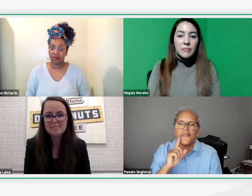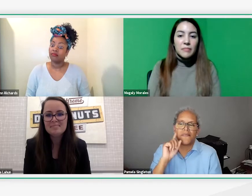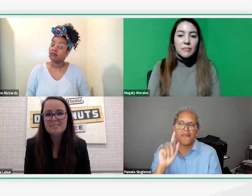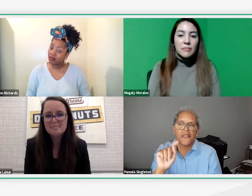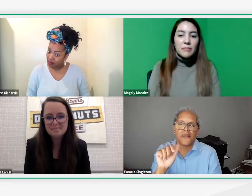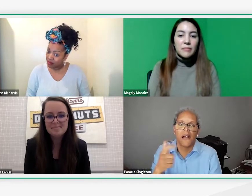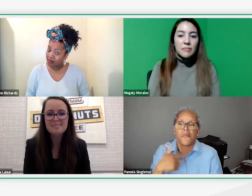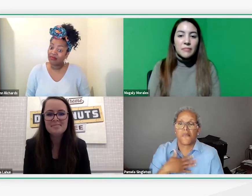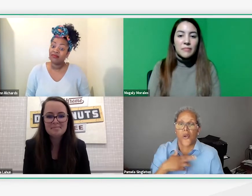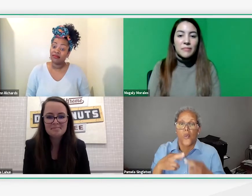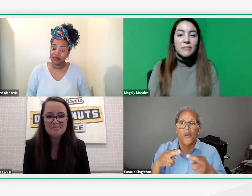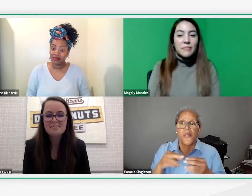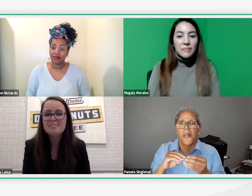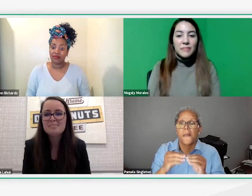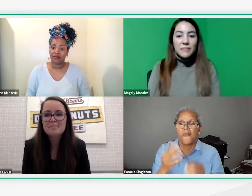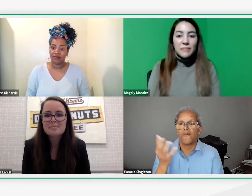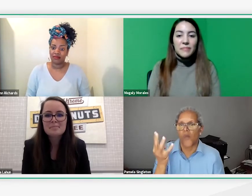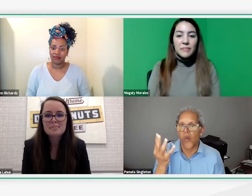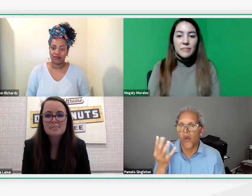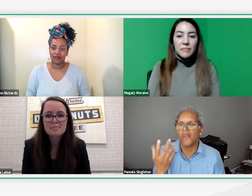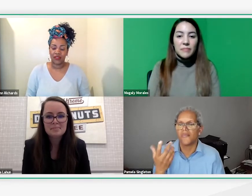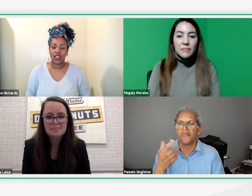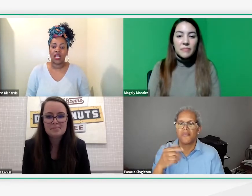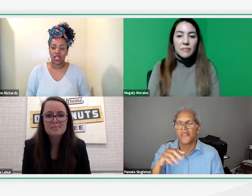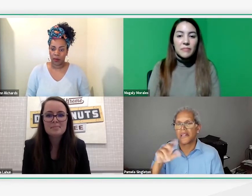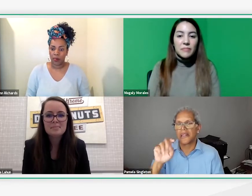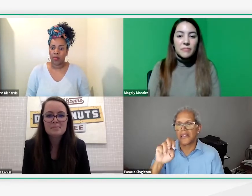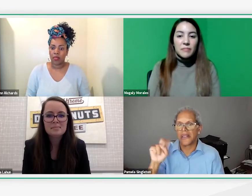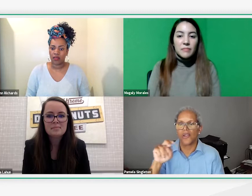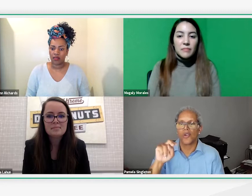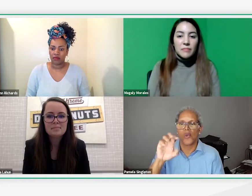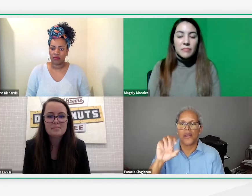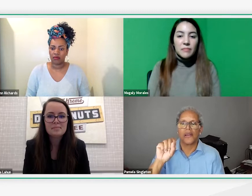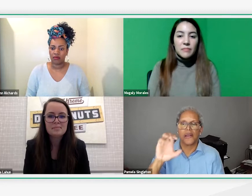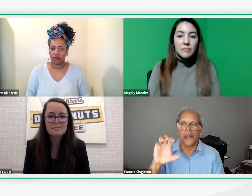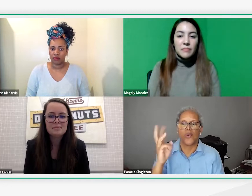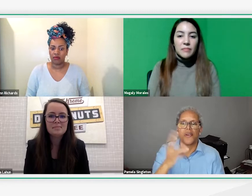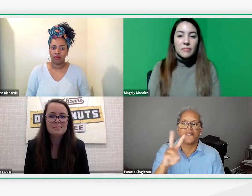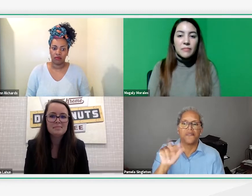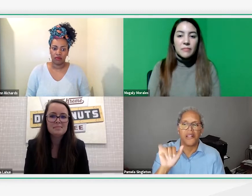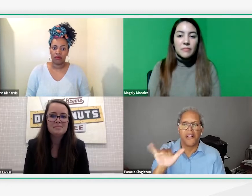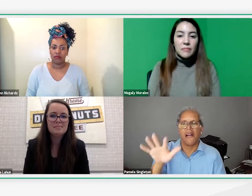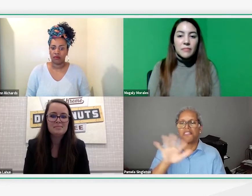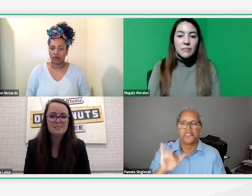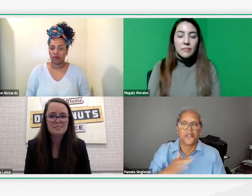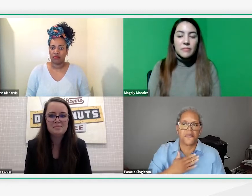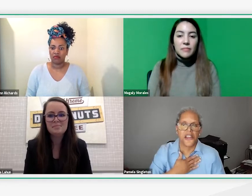this is my second year with Deaf Tax. And I am Region 4: Tennessee, West Virginia,